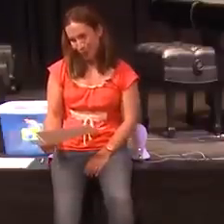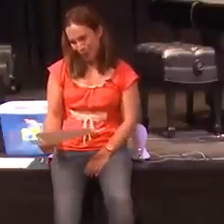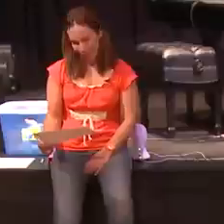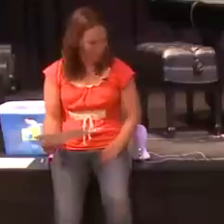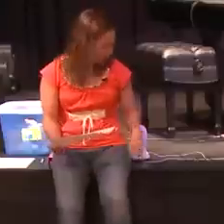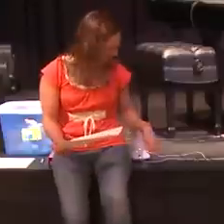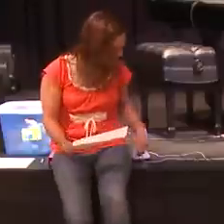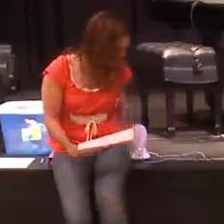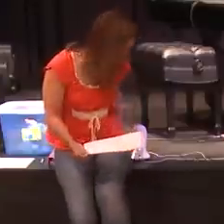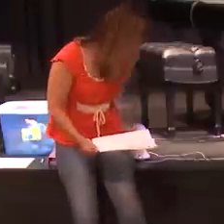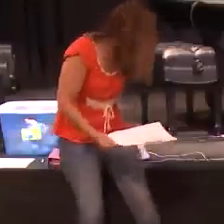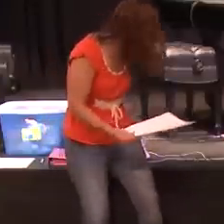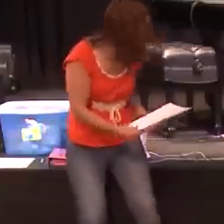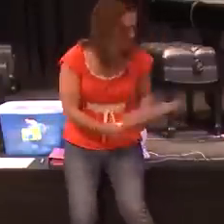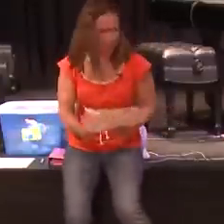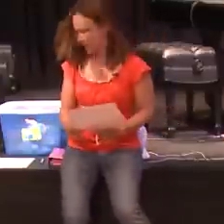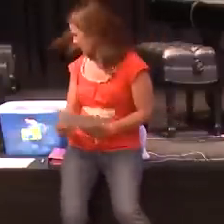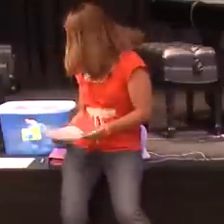Good job. Good job. That's got to be on just one song doesn't it.